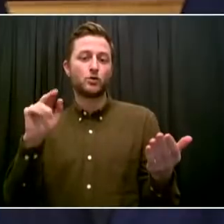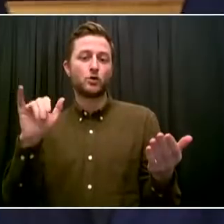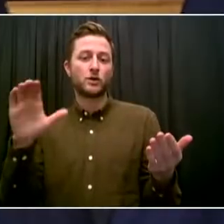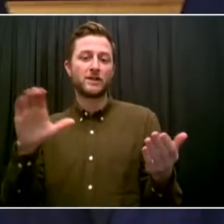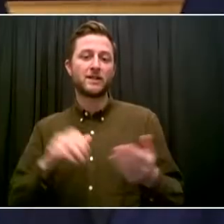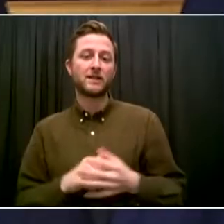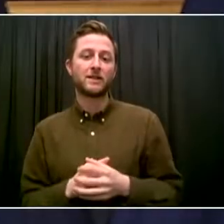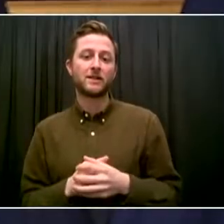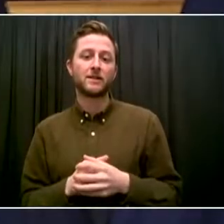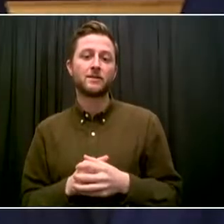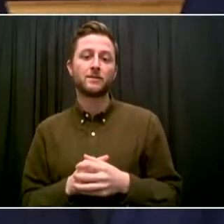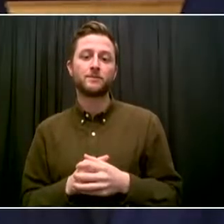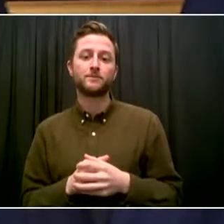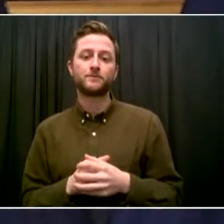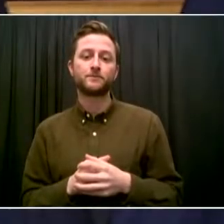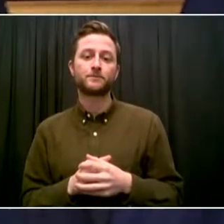CONGRESS PERSON TO LOOK AT THE